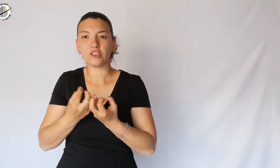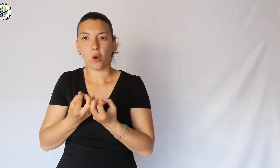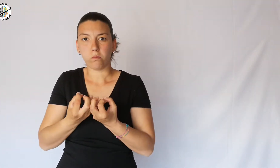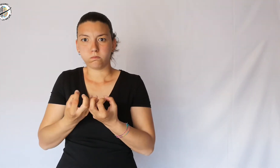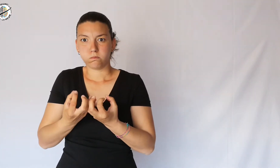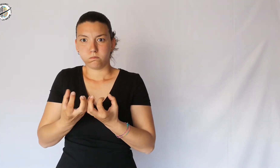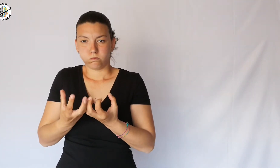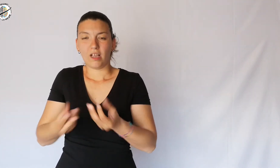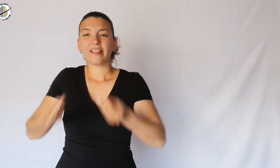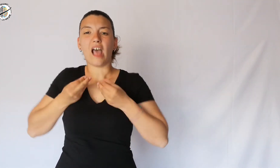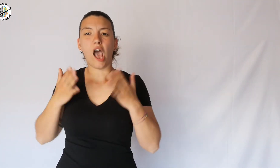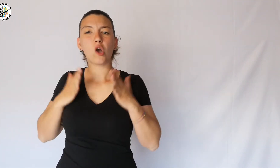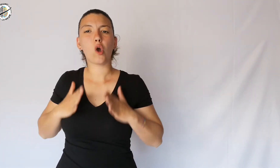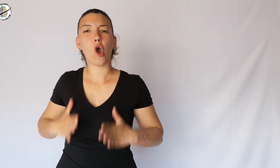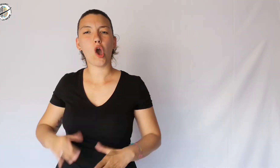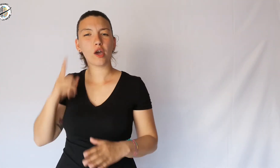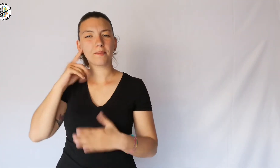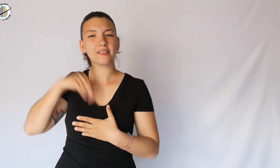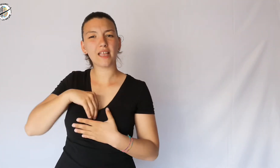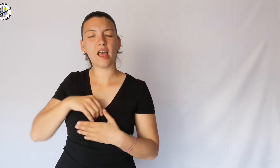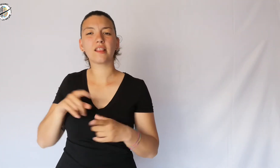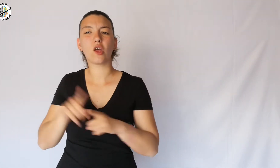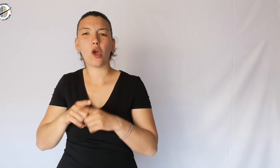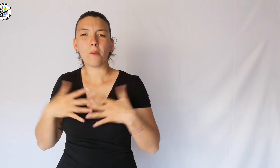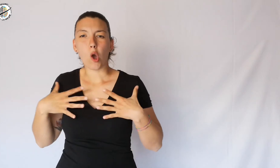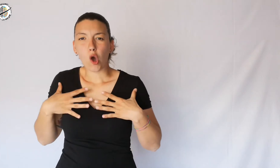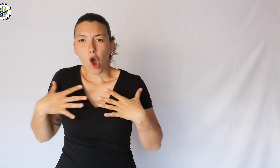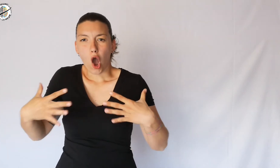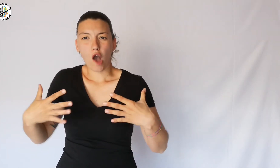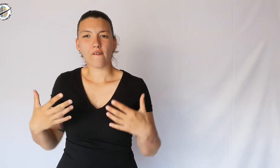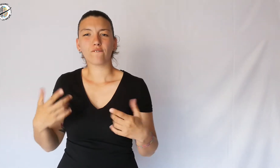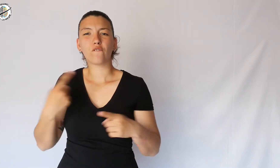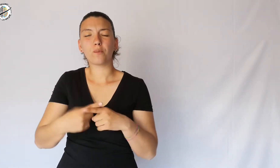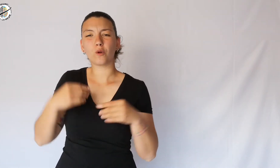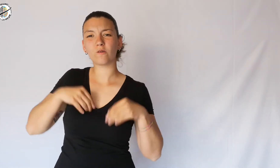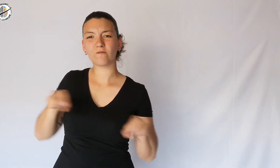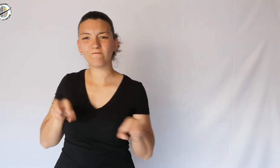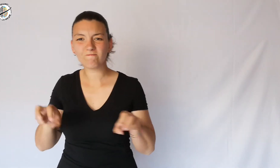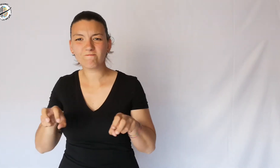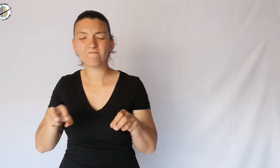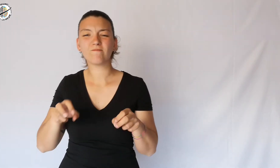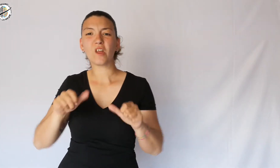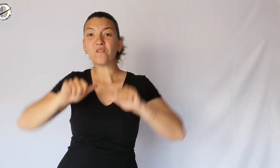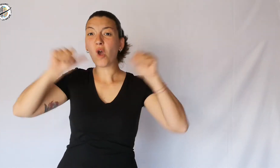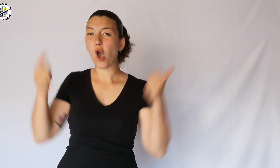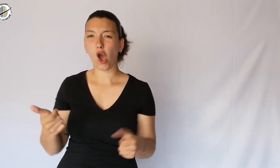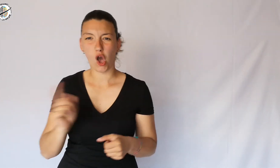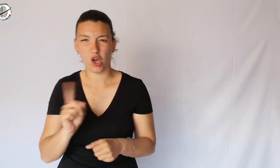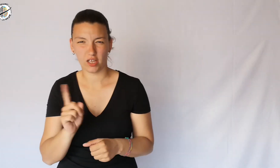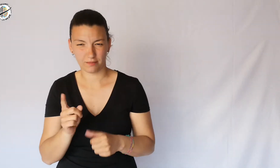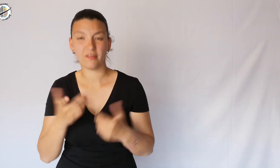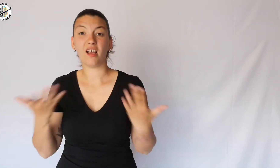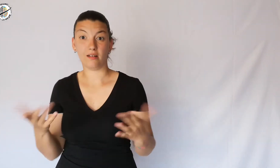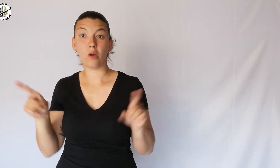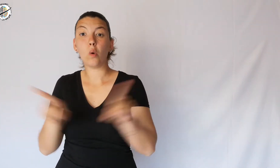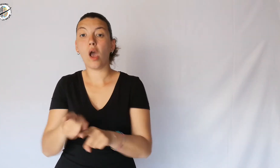the testicles become saturated and give the body an unpleasant feeling of bloating that causes stress and does not make you feel fit.